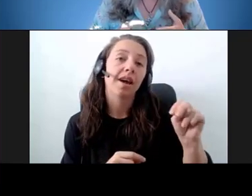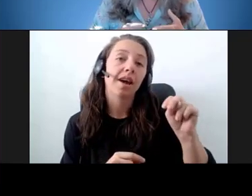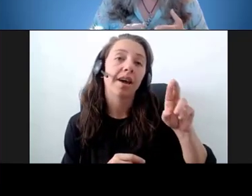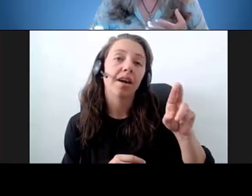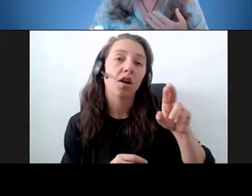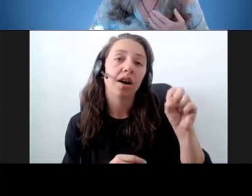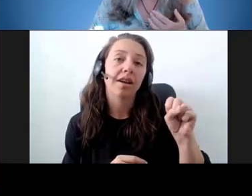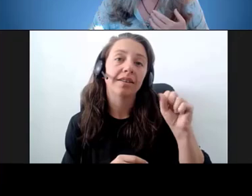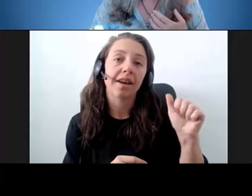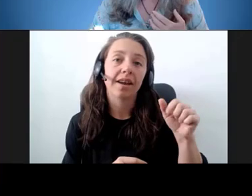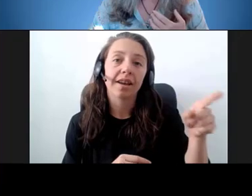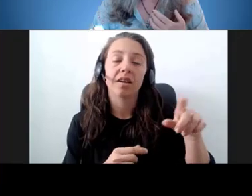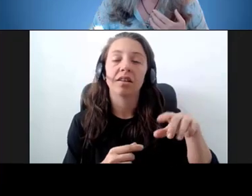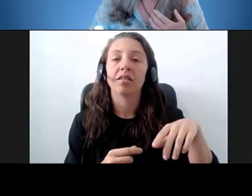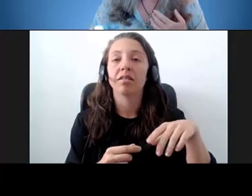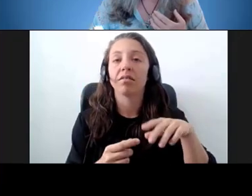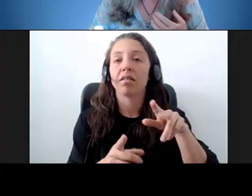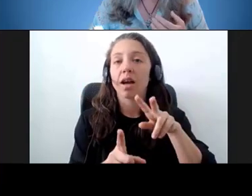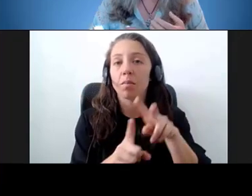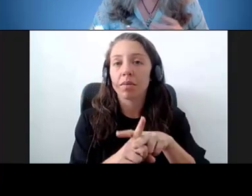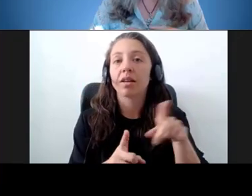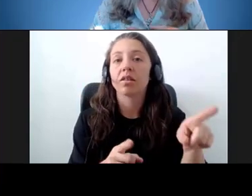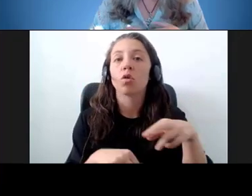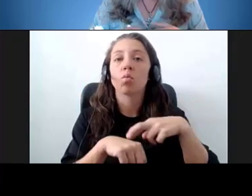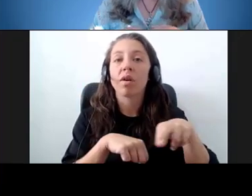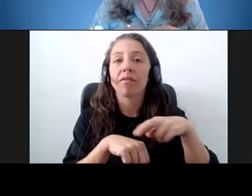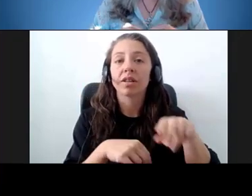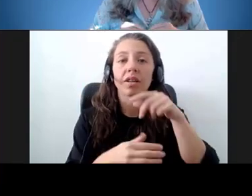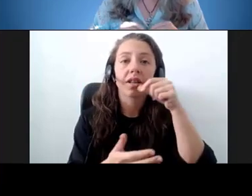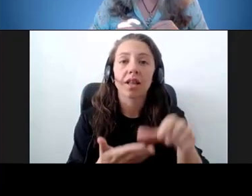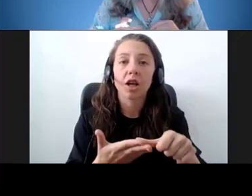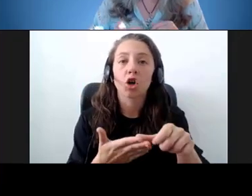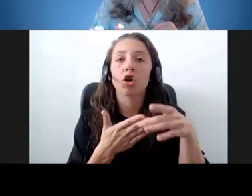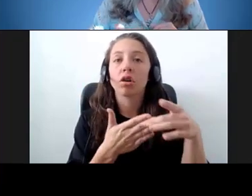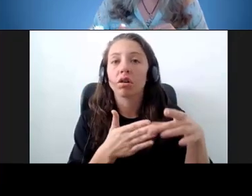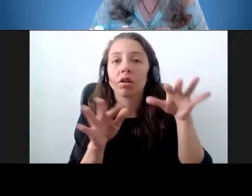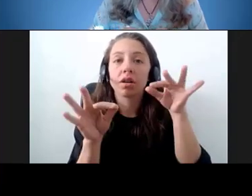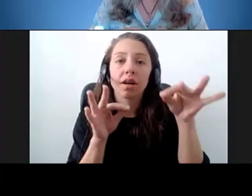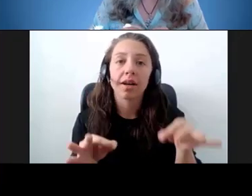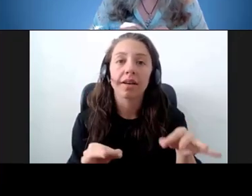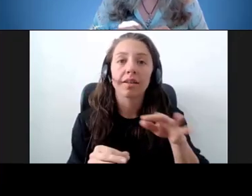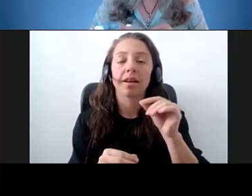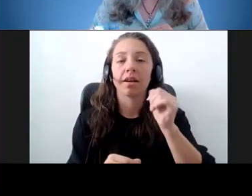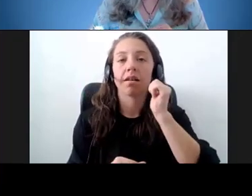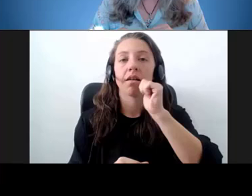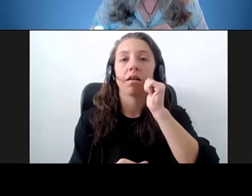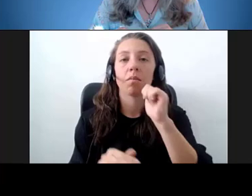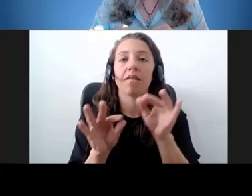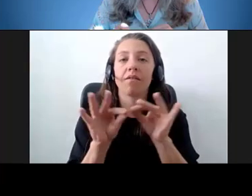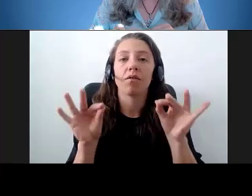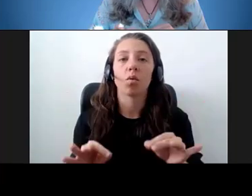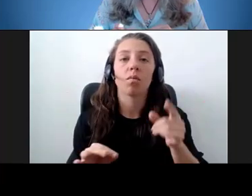We'll be updating reference letter guidance, and we'll be implementing common forms for both the biographical sketch and the current